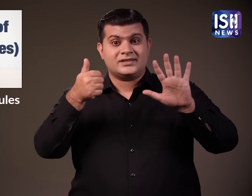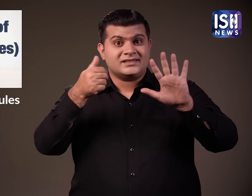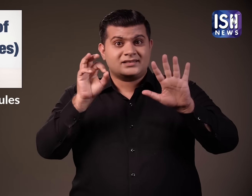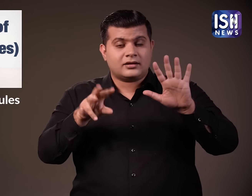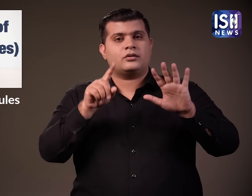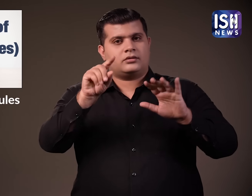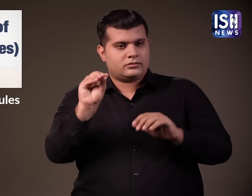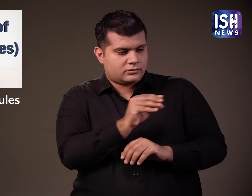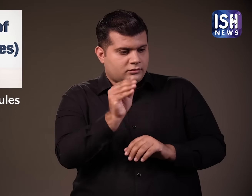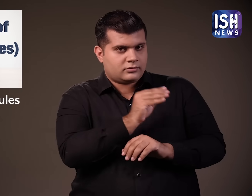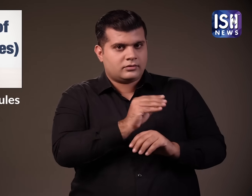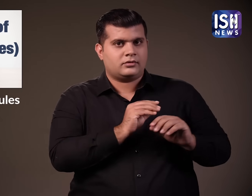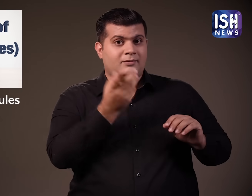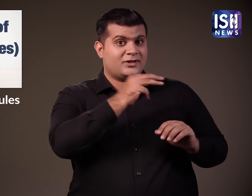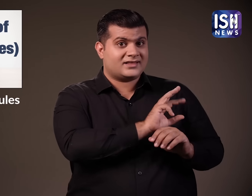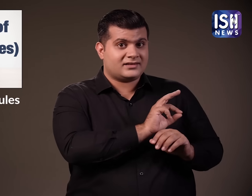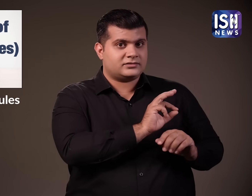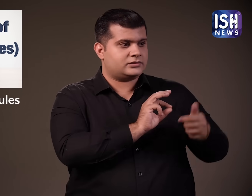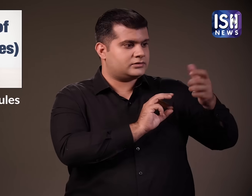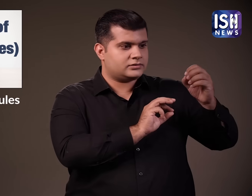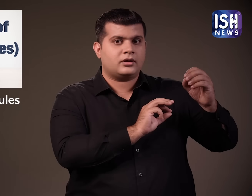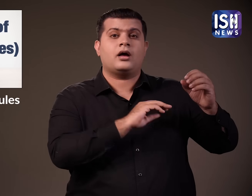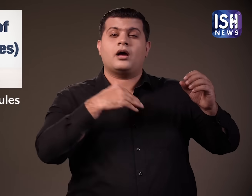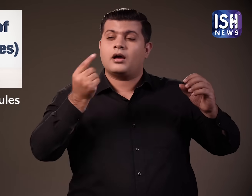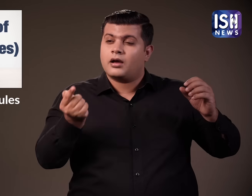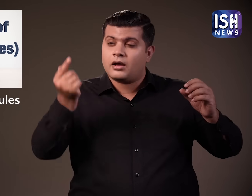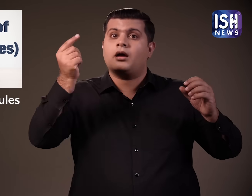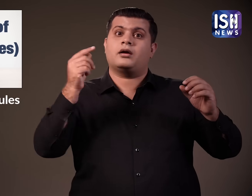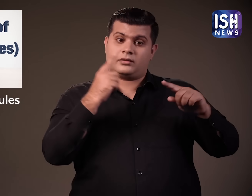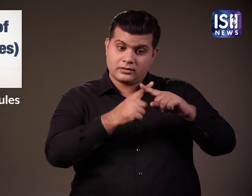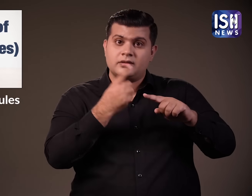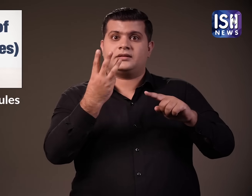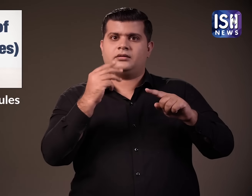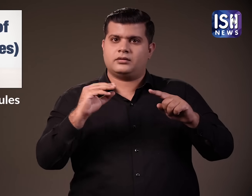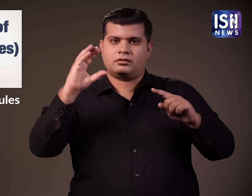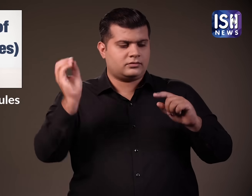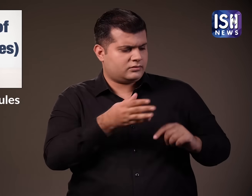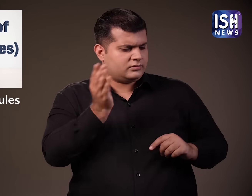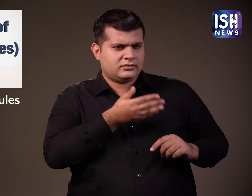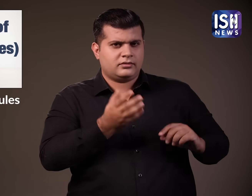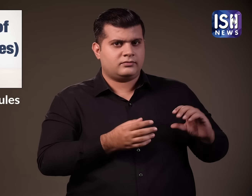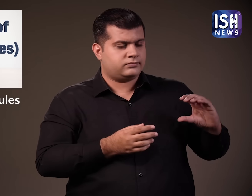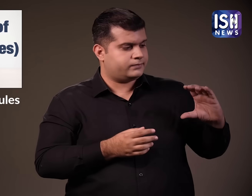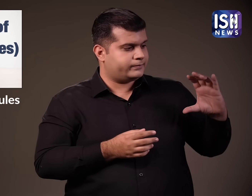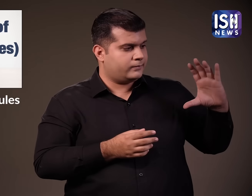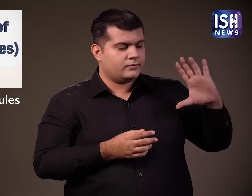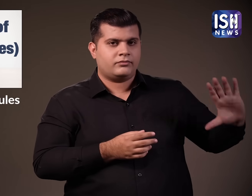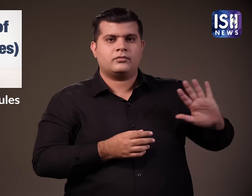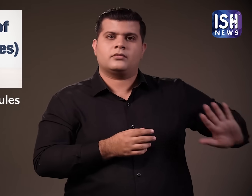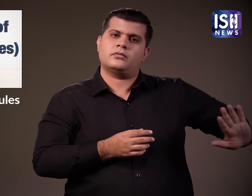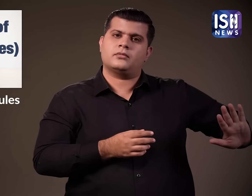Everytime when your salary increases, triple the emergency fund as well.